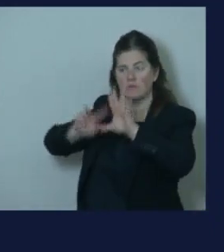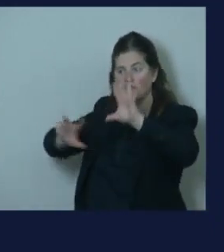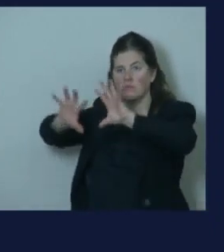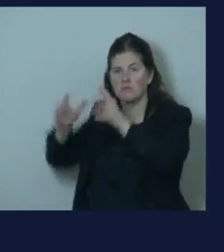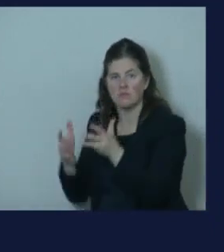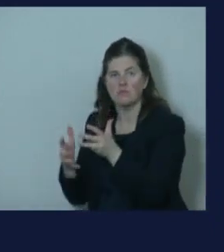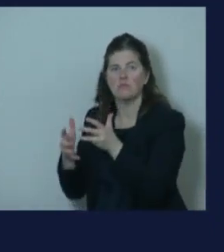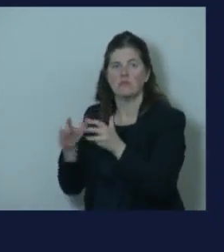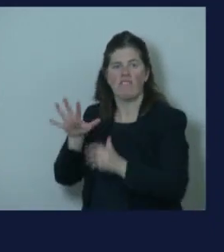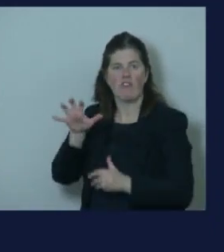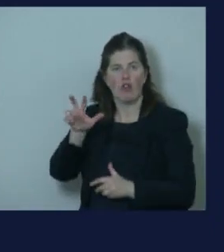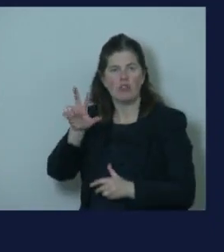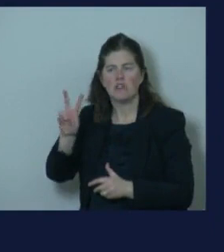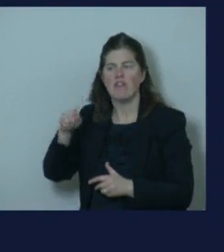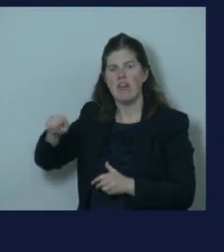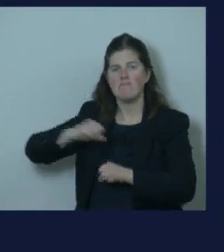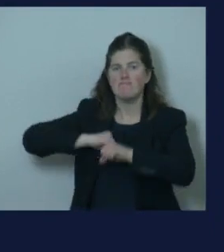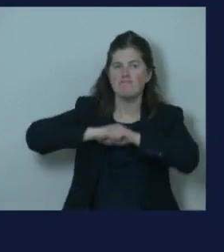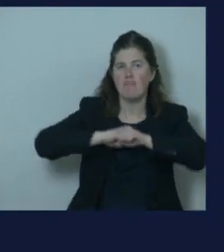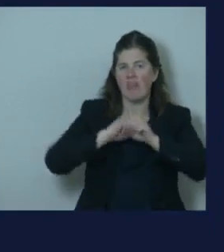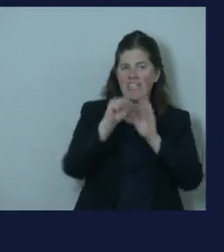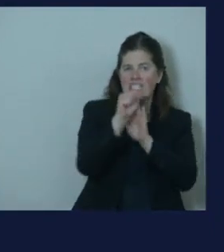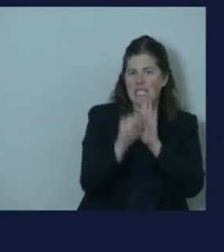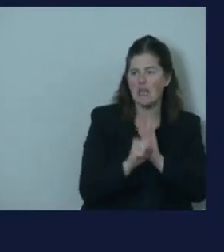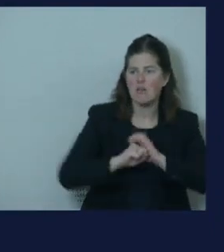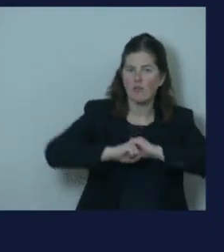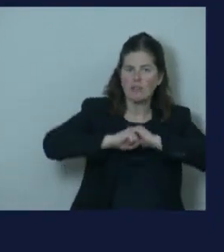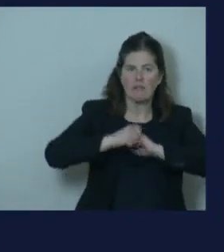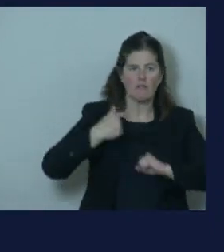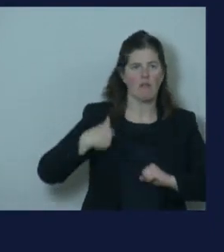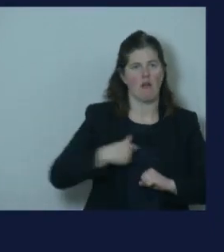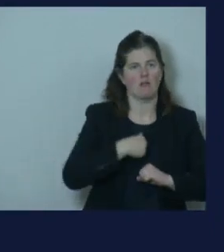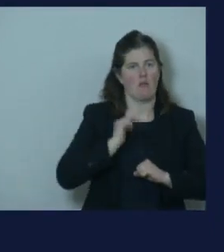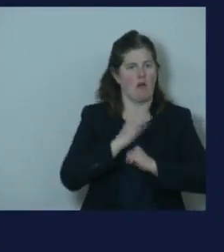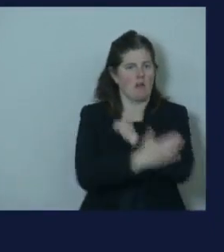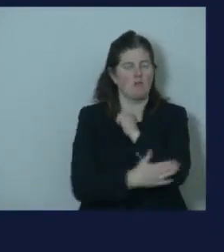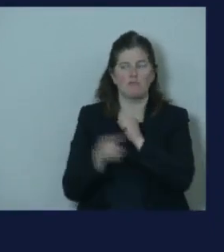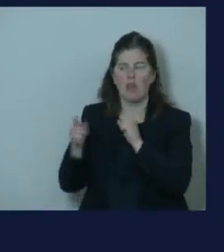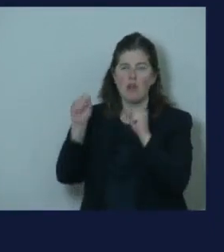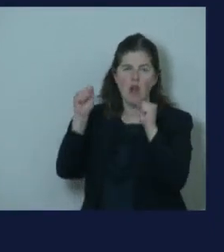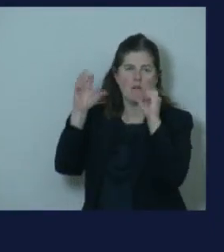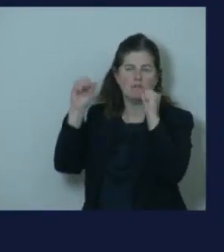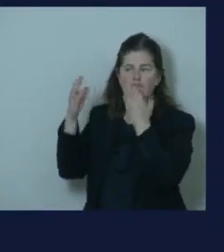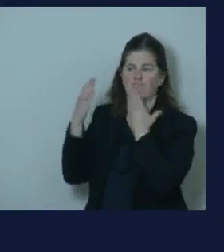WE HAVE 537 NEW MEXICO NATIONAL GUARD MEN AND WOMEN READY FOR ACTION.